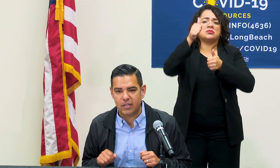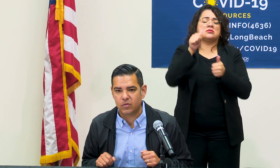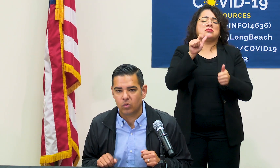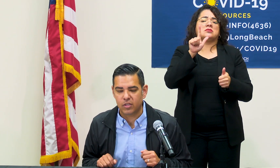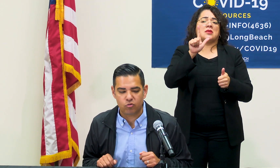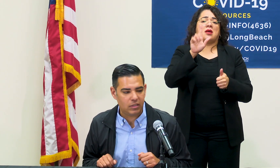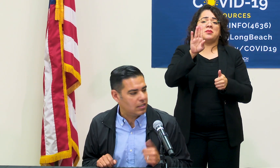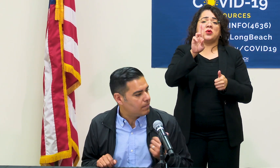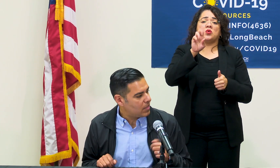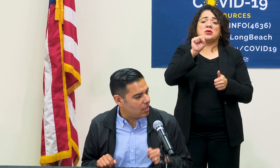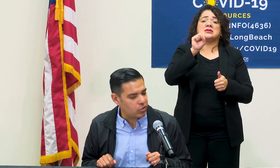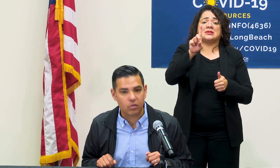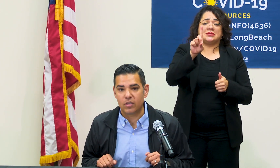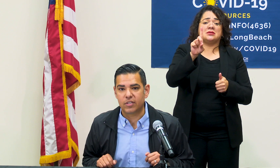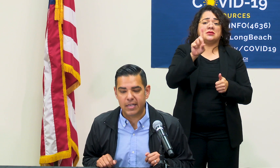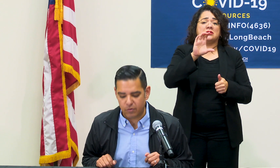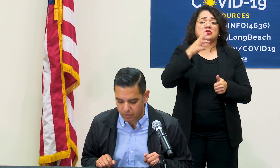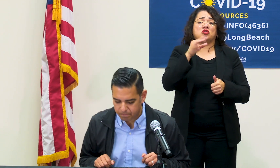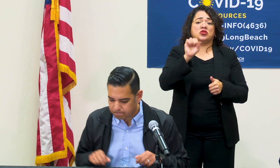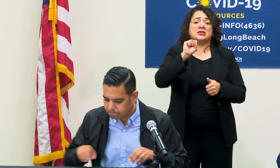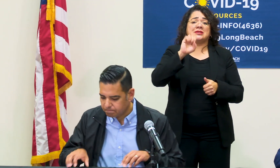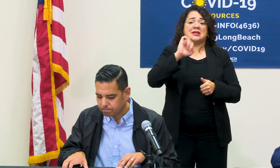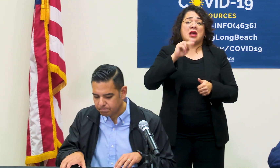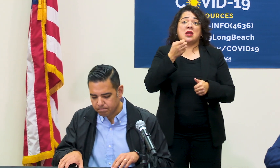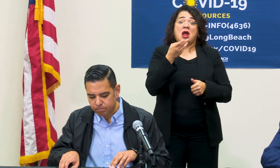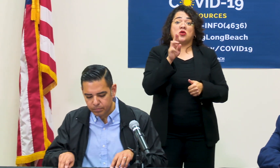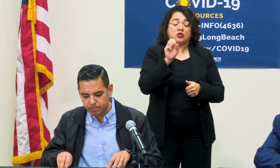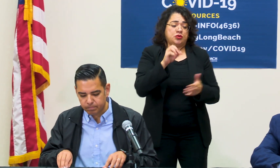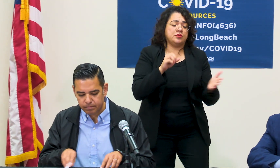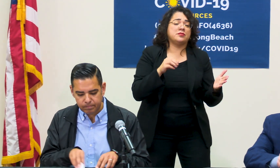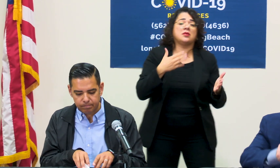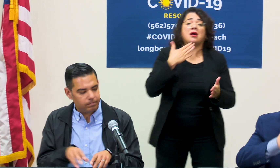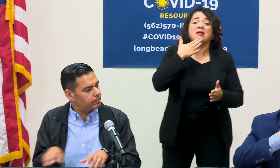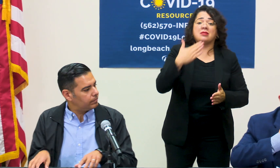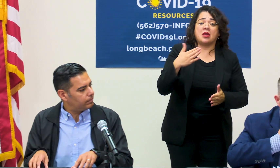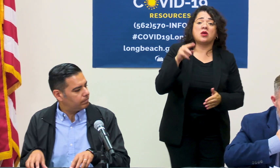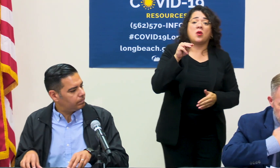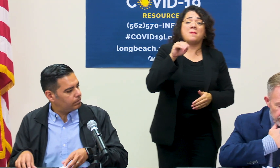School District, Chris Steinhauser. Thank you Mary Garcia. After a careful